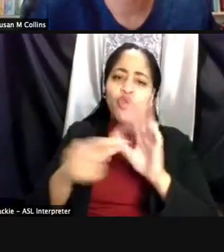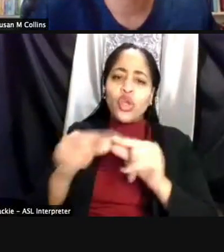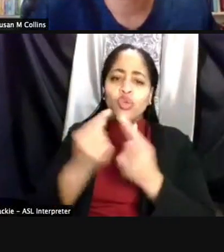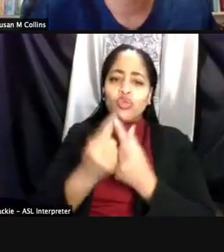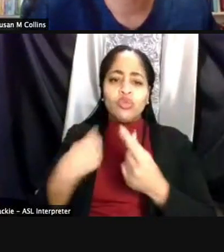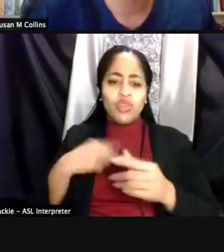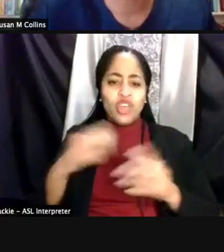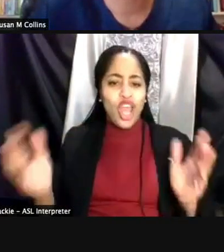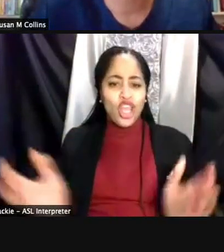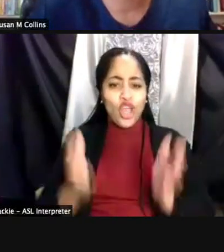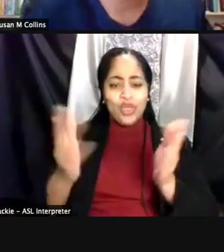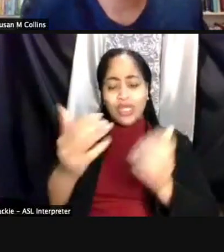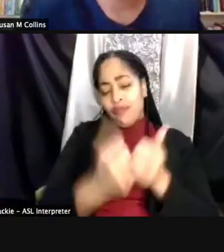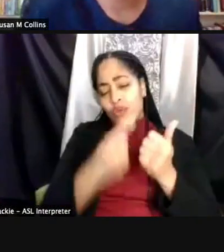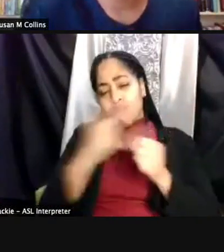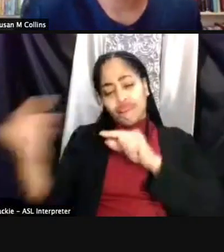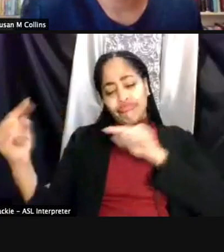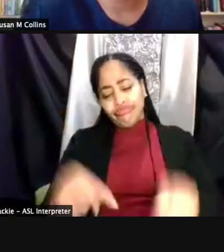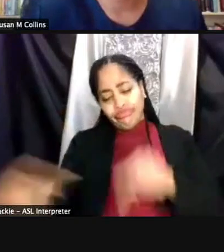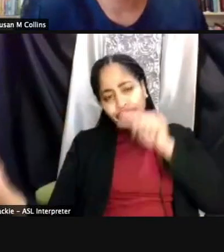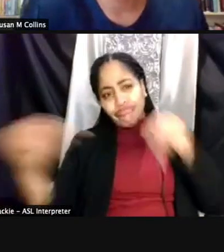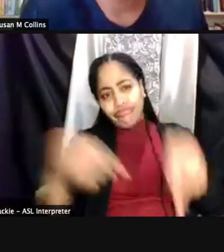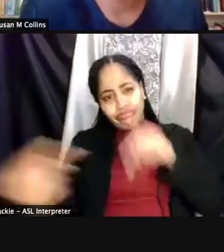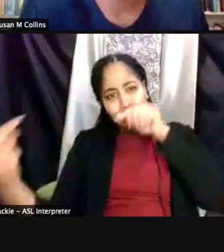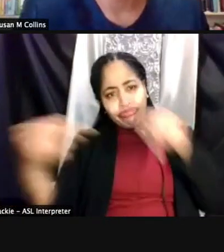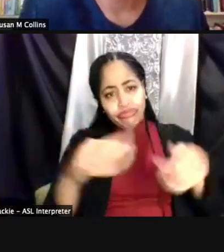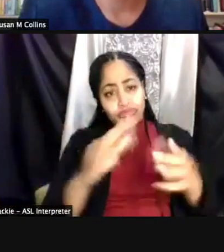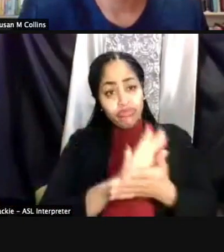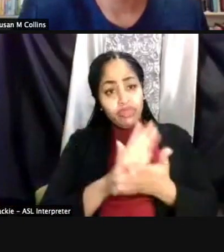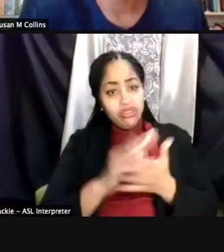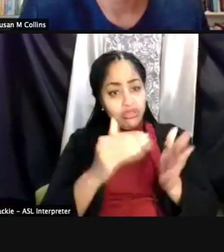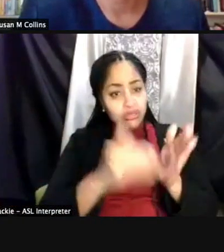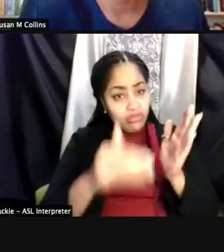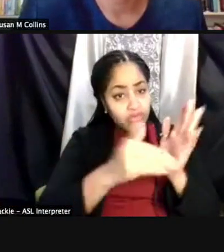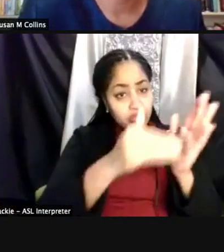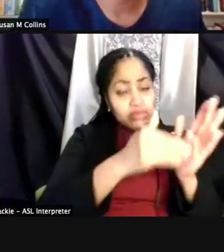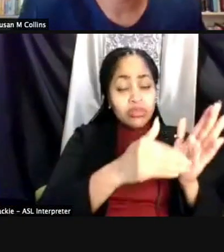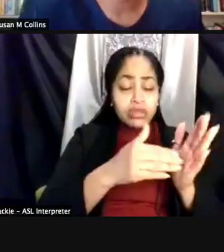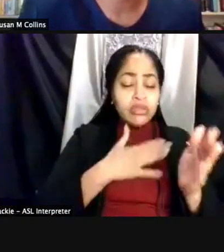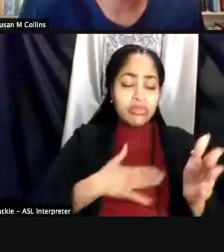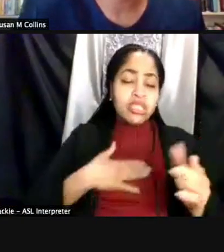who comes to campus regularly to get tested, even if you're living off campus and in all remote classes.